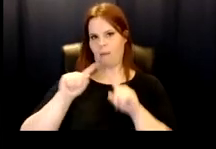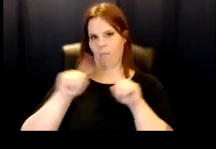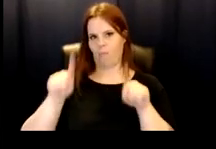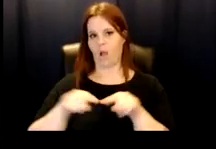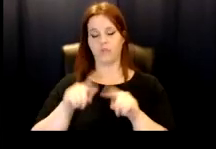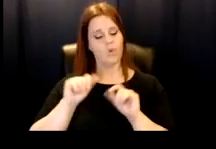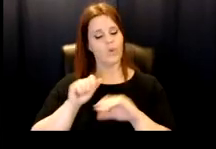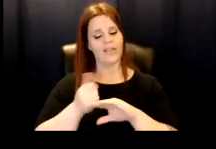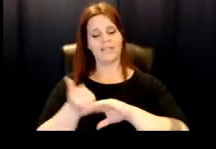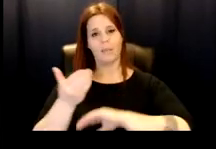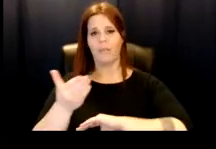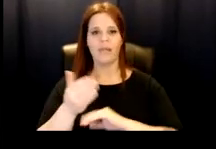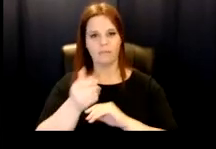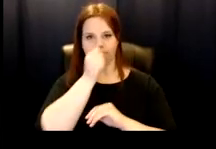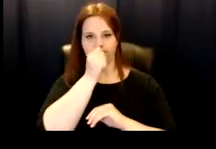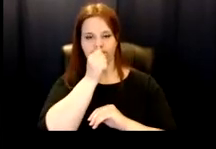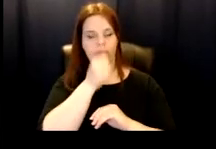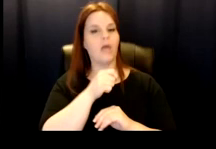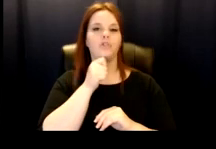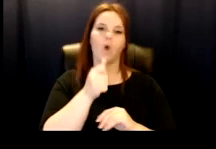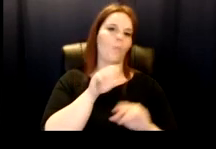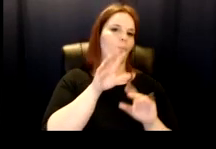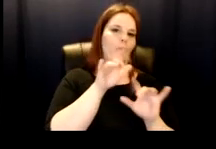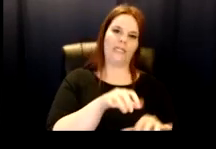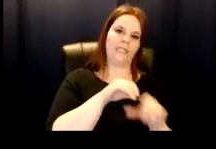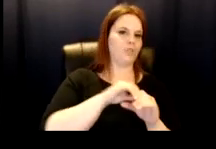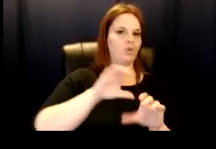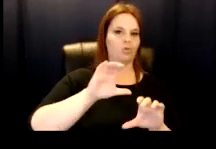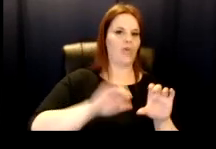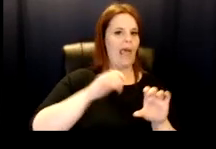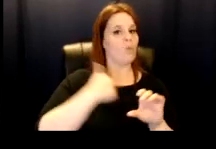Do not submit questions in chat, we will not be monitoring that for questions. If you are